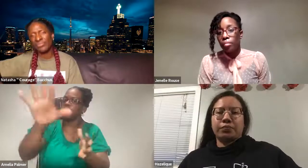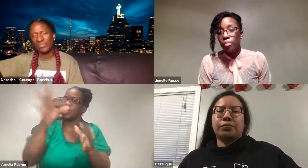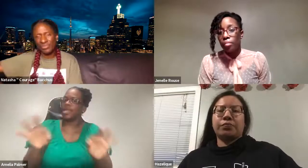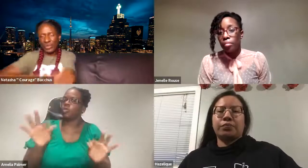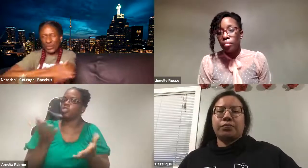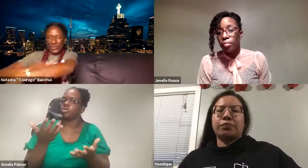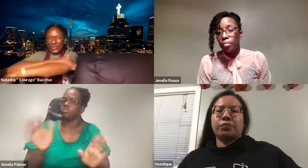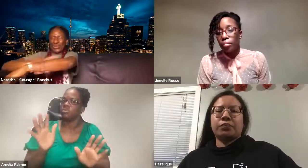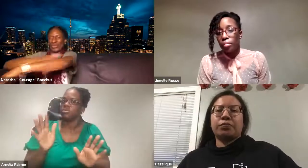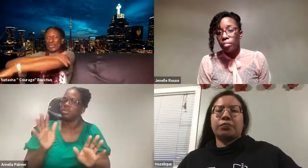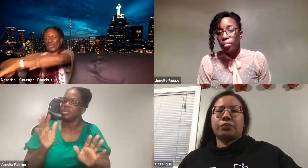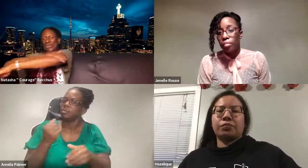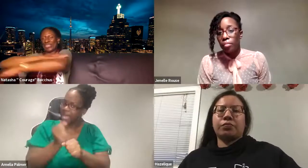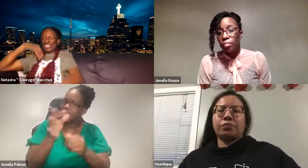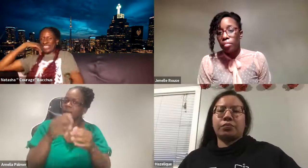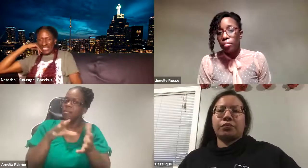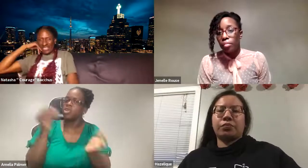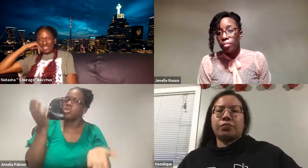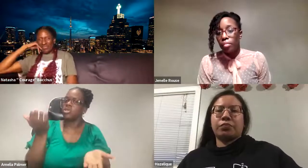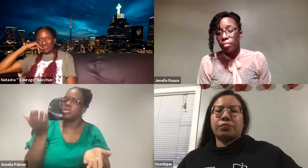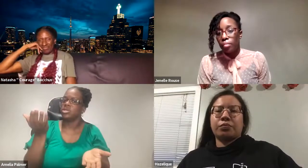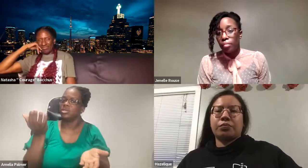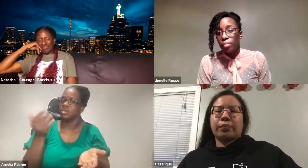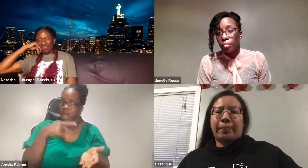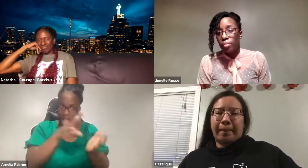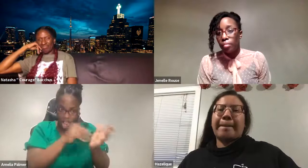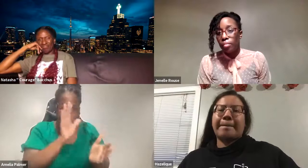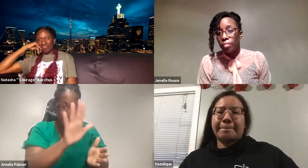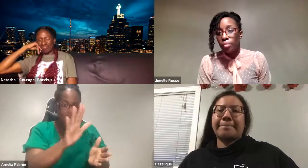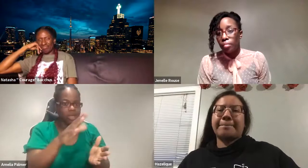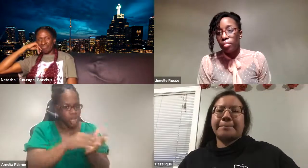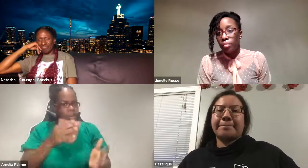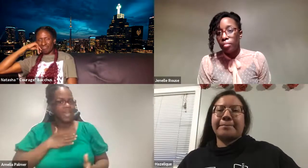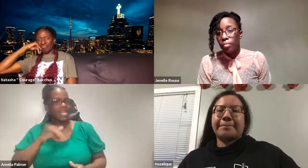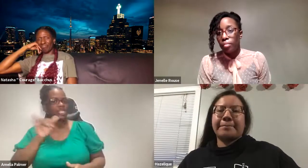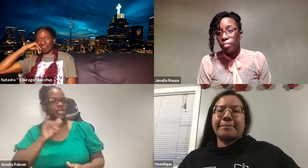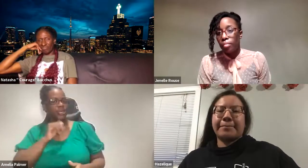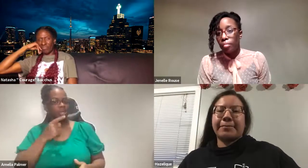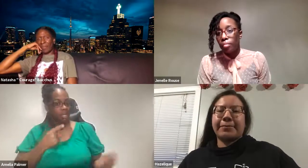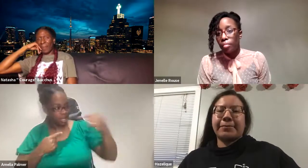and make the majority learn about that language in order for it to be respected and preserved.